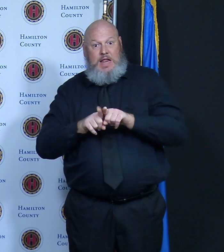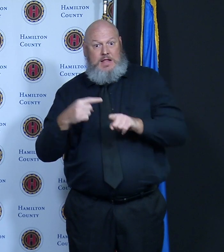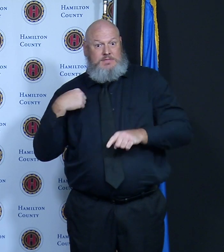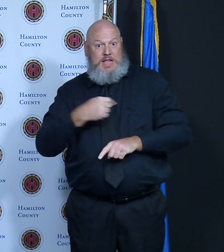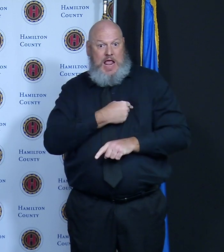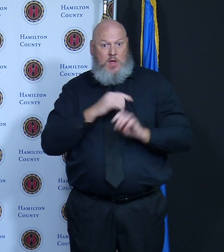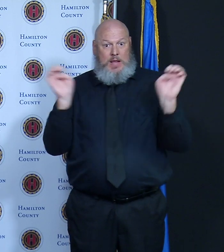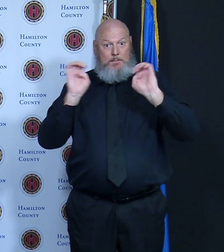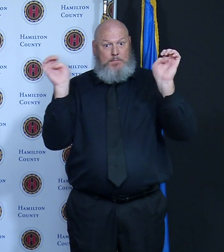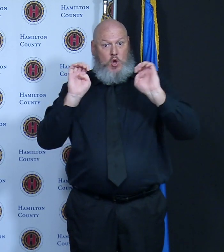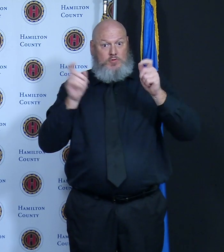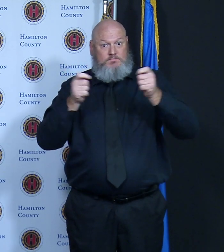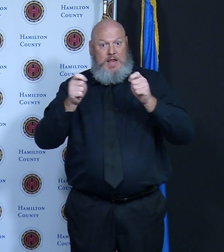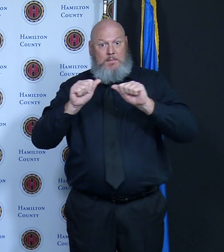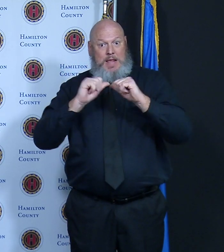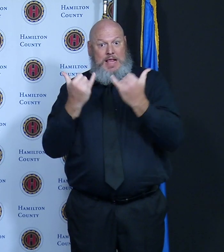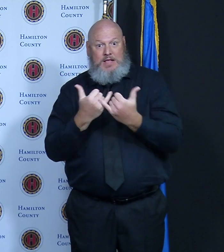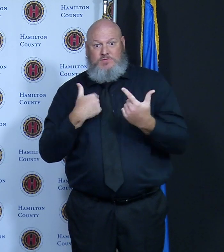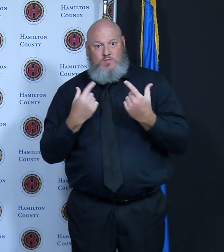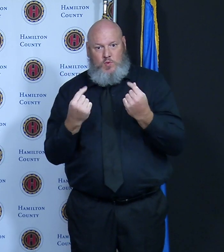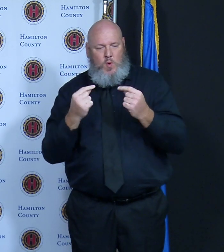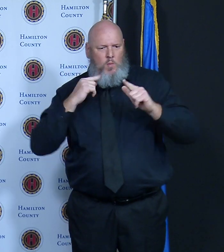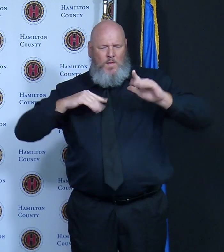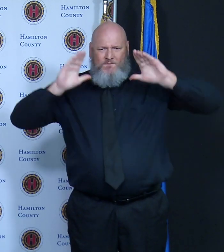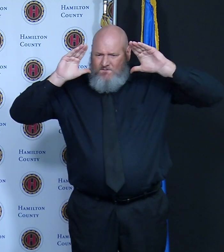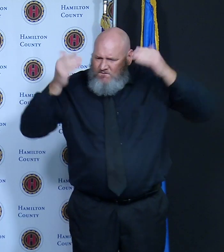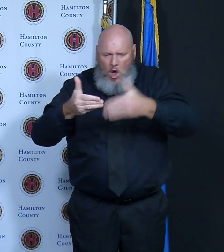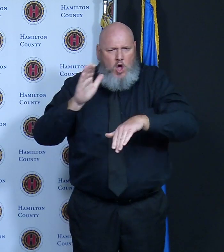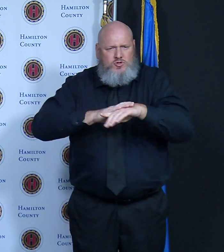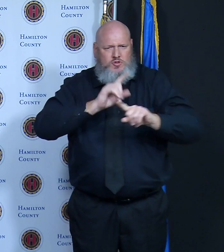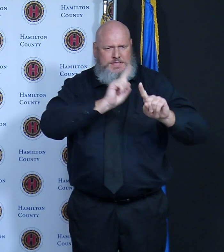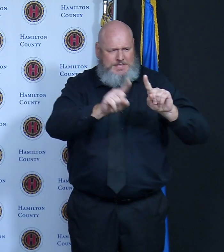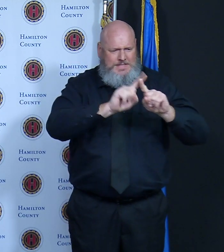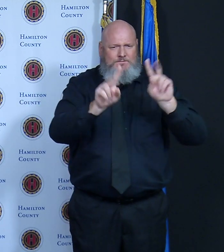that are responding in attempting to recover from the Covid-19 emergency so I